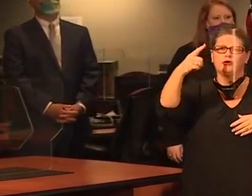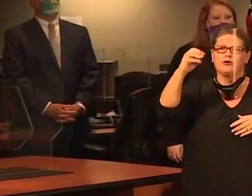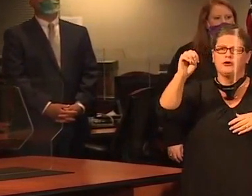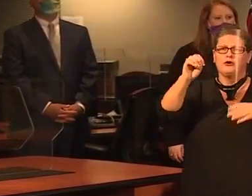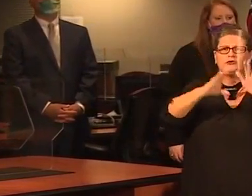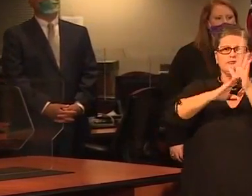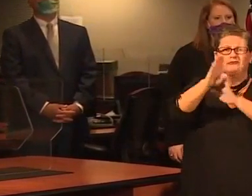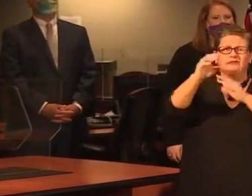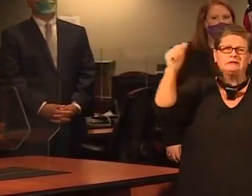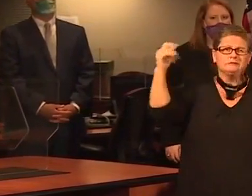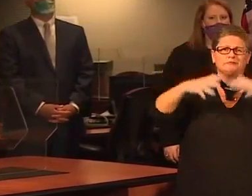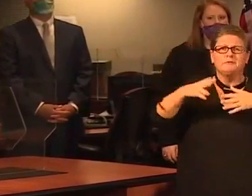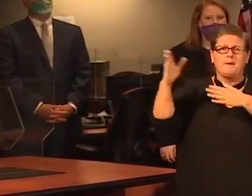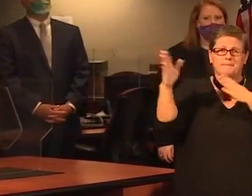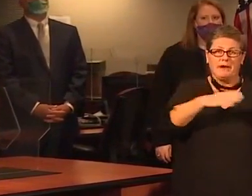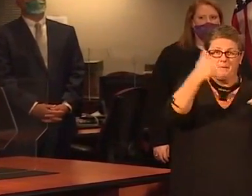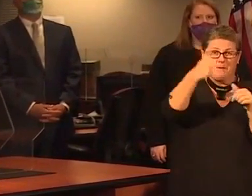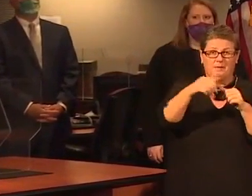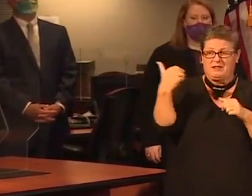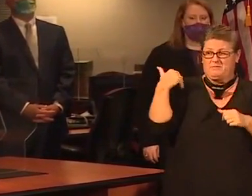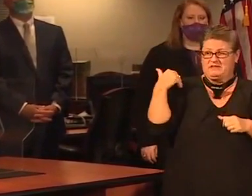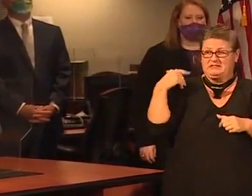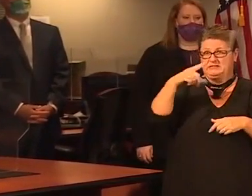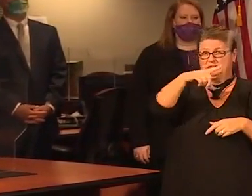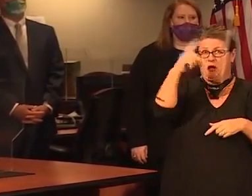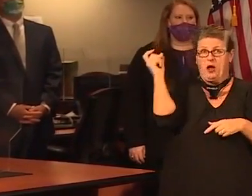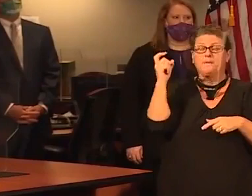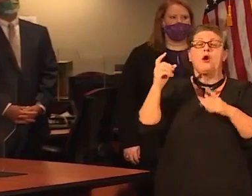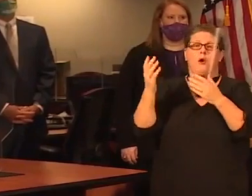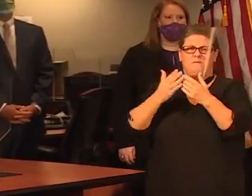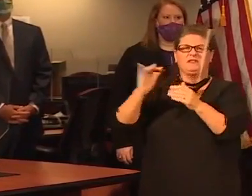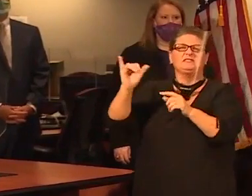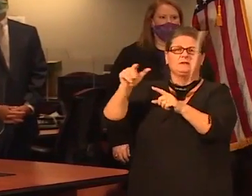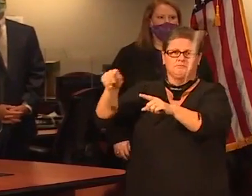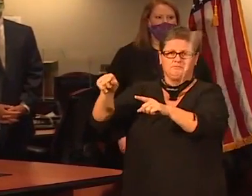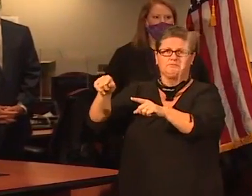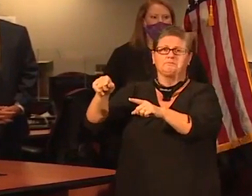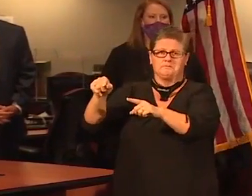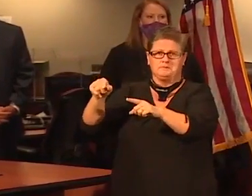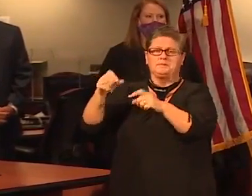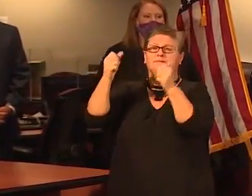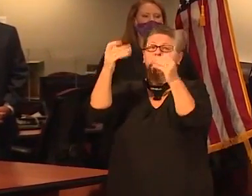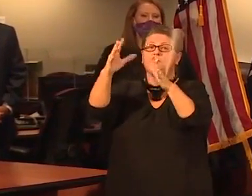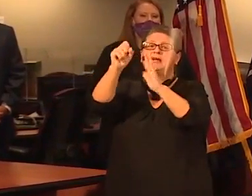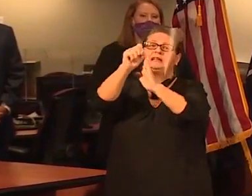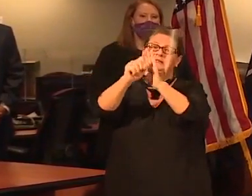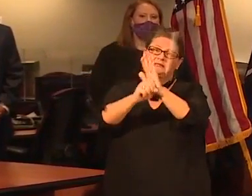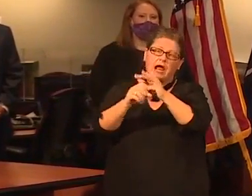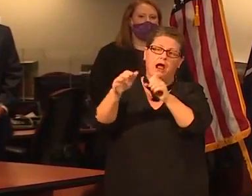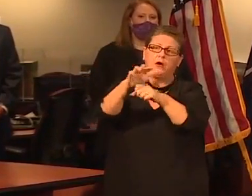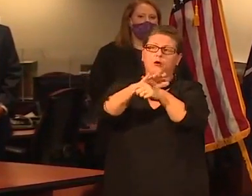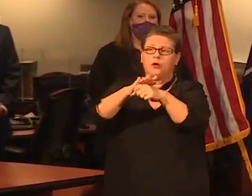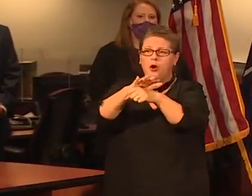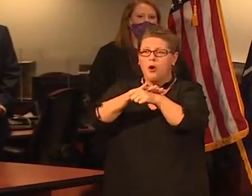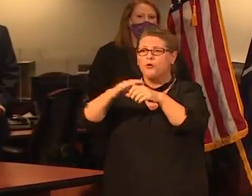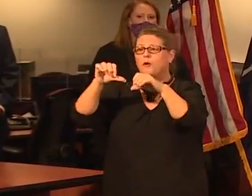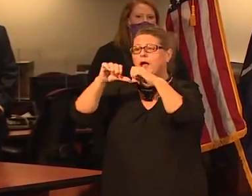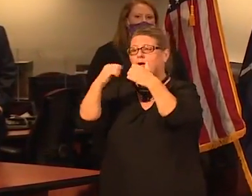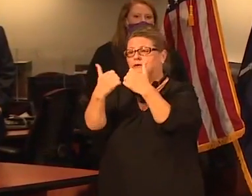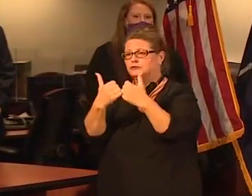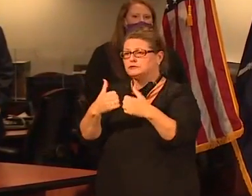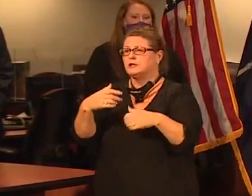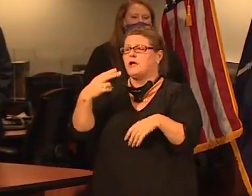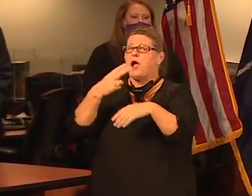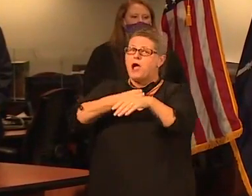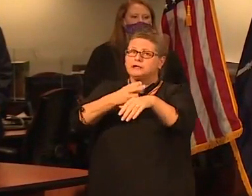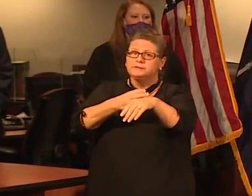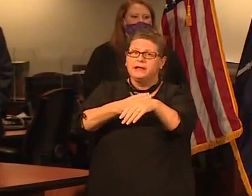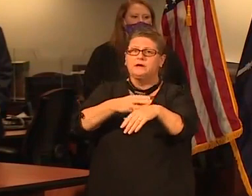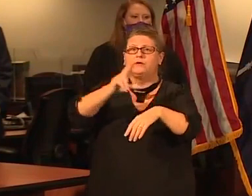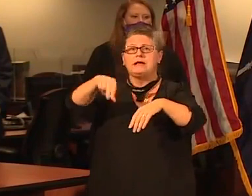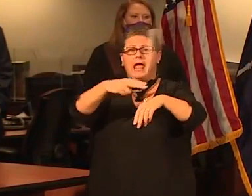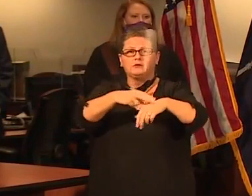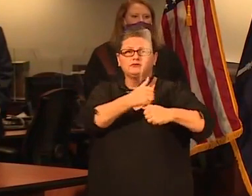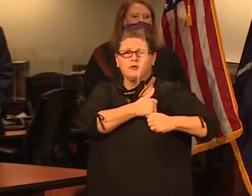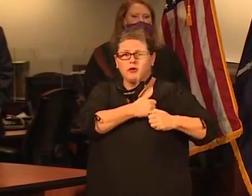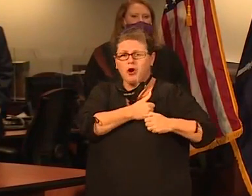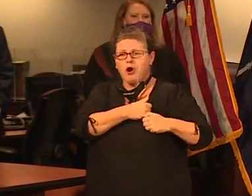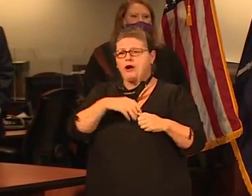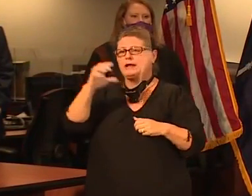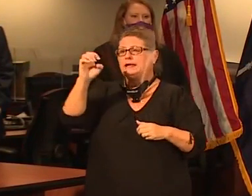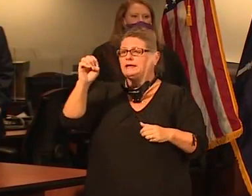BACK IN THE SPRING, THE VACCINE PLAN WILL BE A TEAM SOUTH CAROLINA EFFORT AND WILL INVOLVE THE PARTICIPATION OF NUMEROUS STATE AND LOCAL AGENCIES, HEALTH CARE